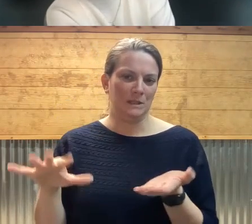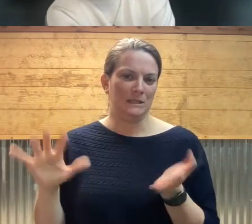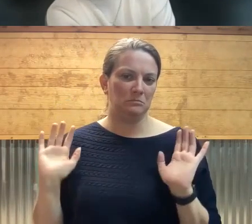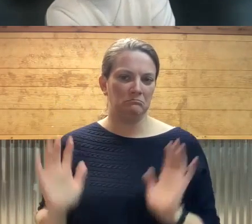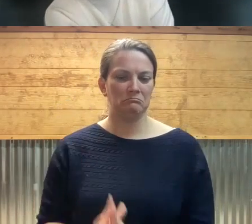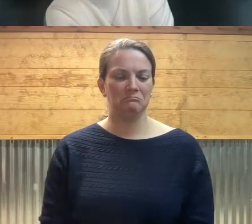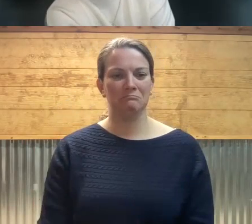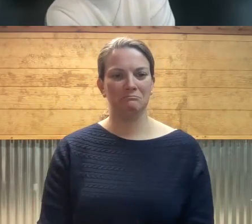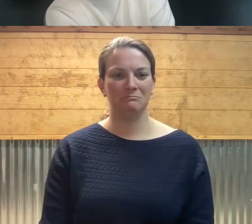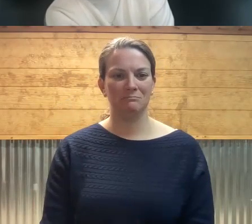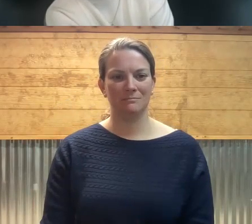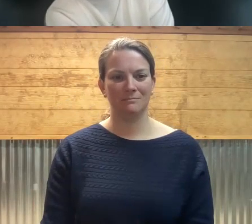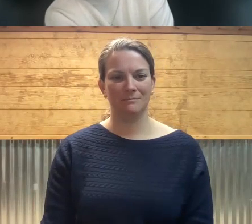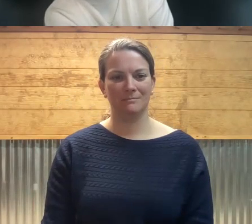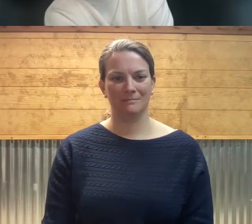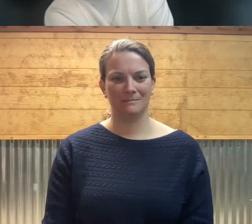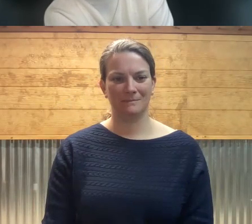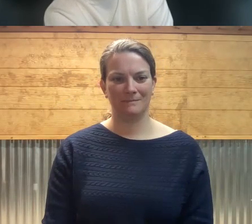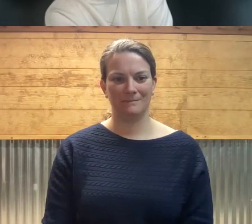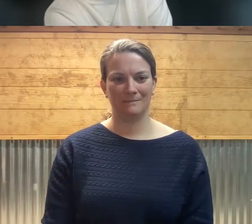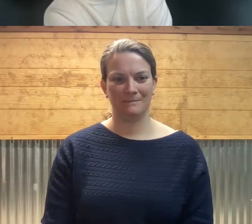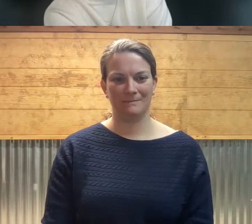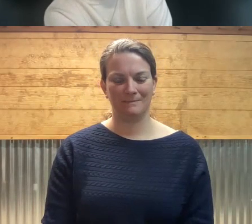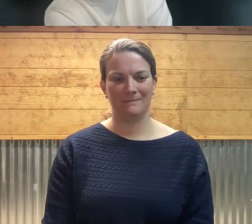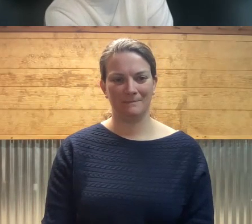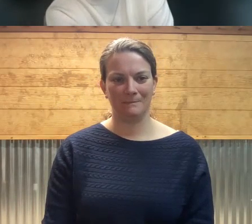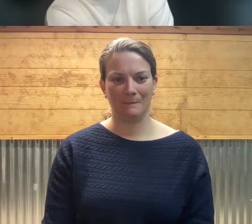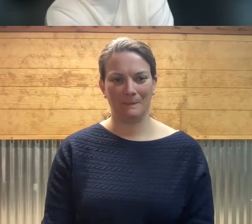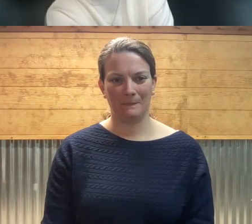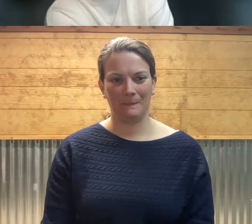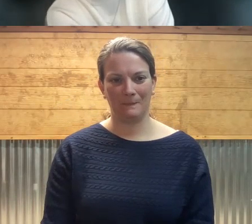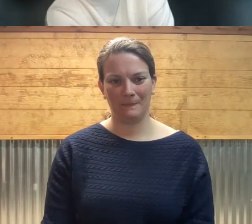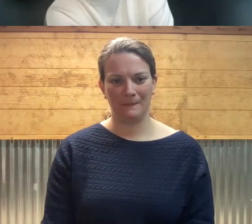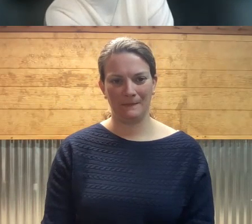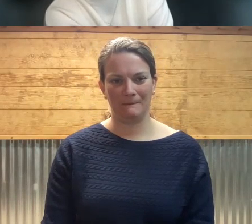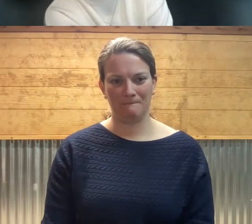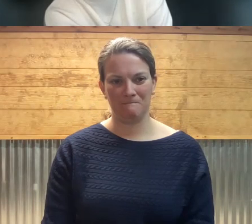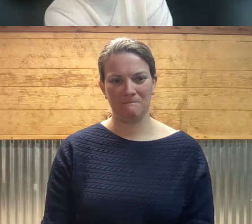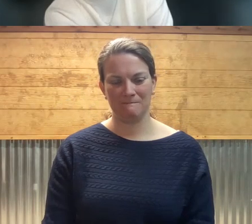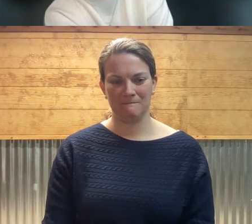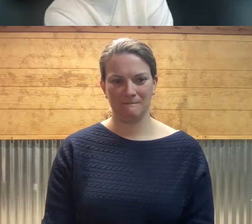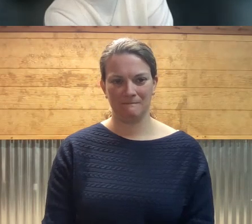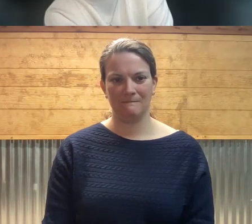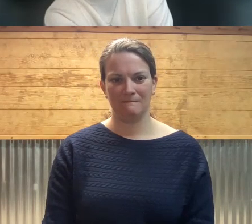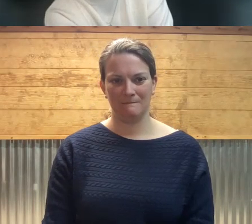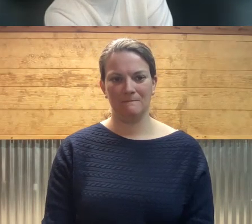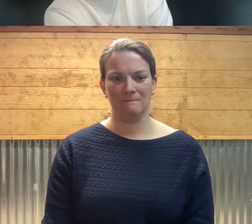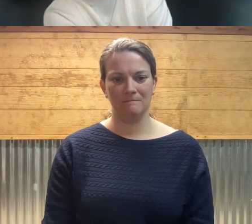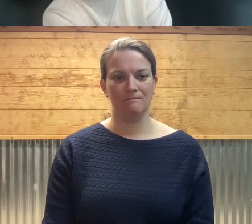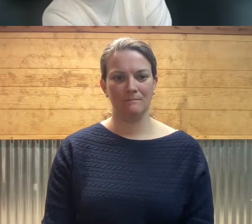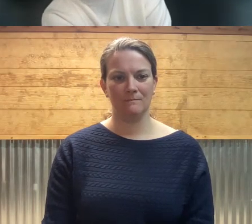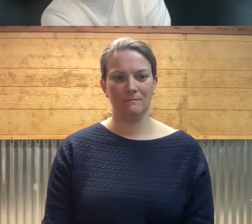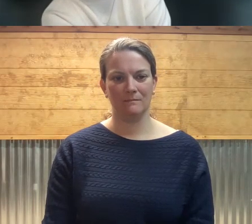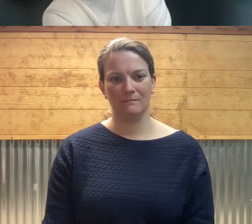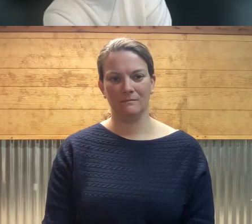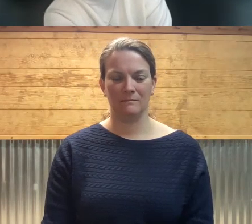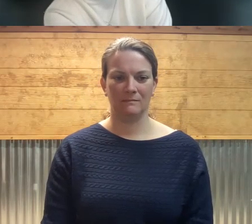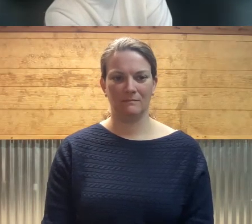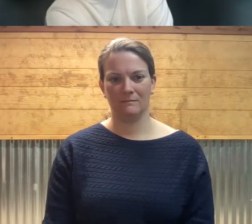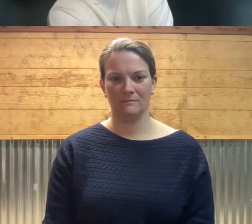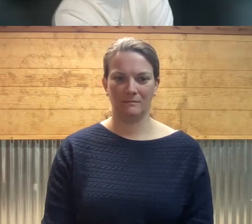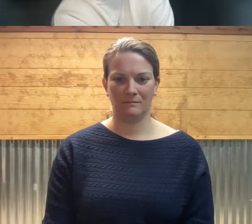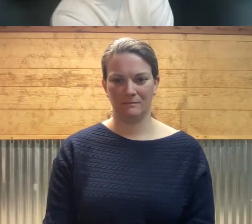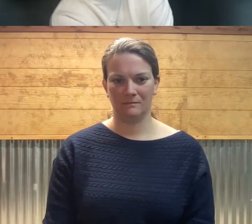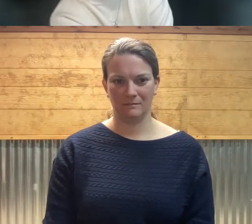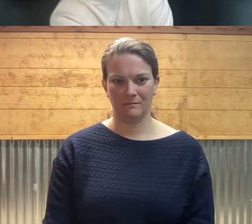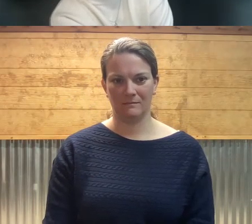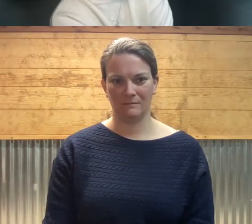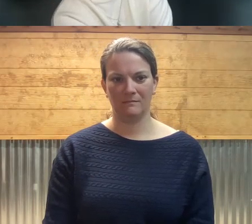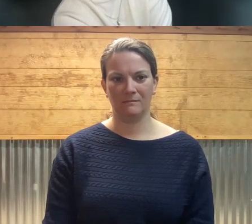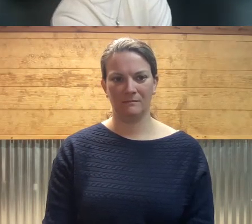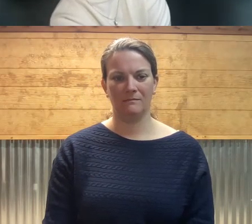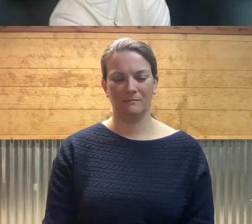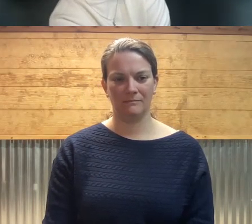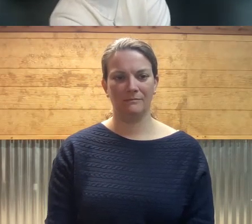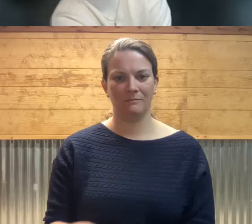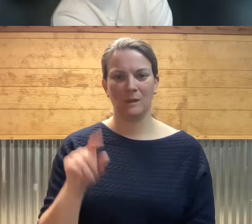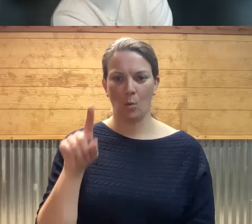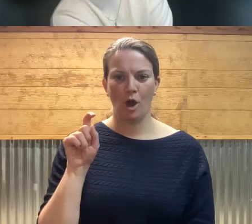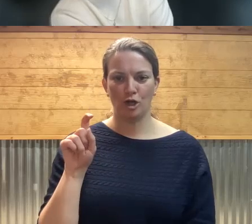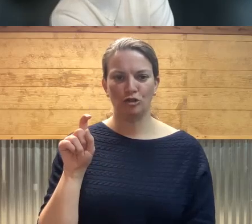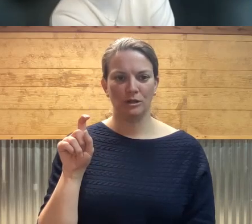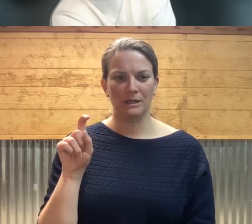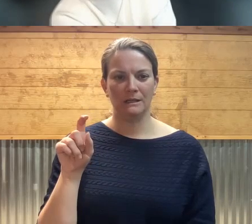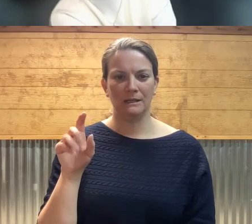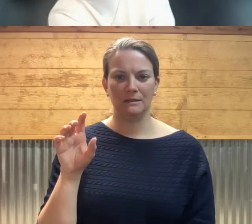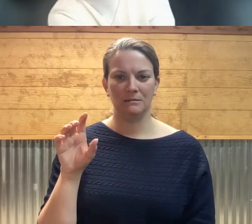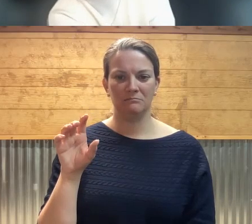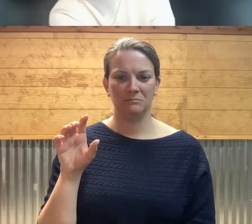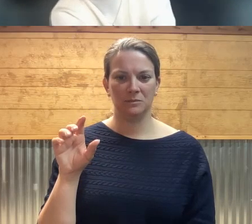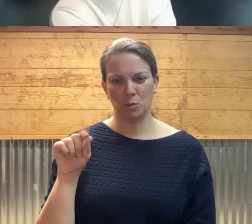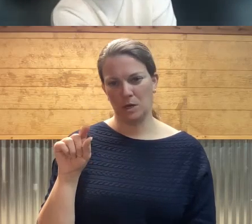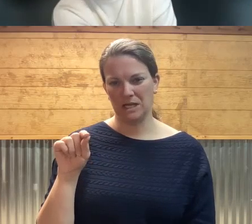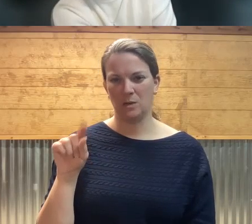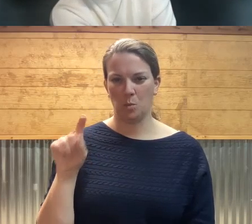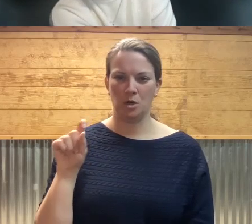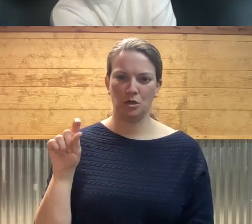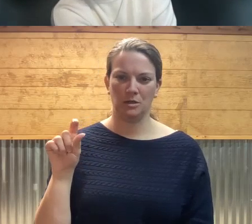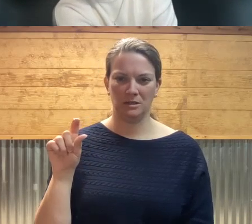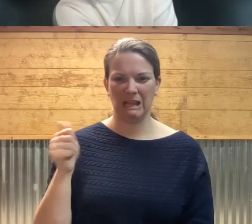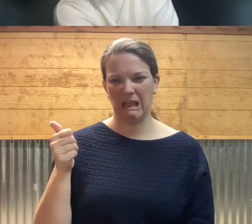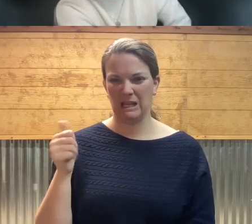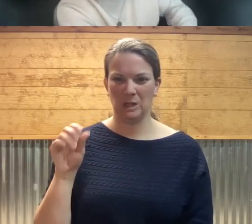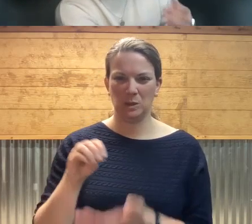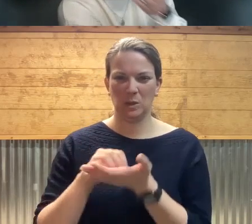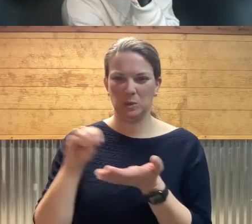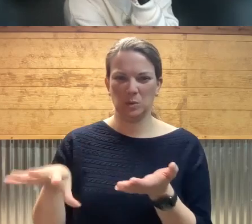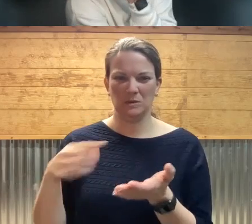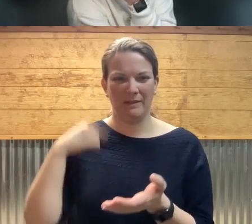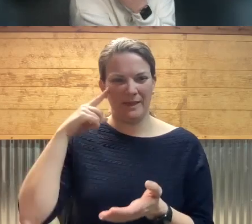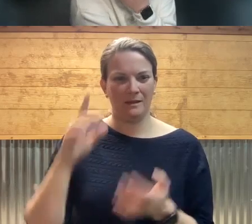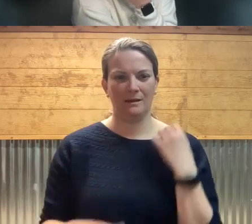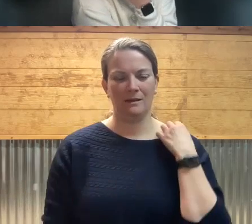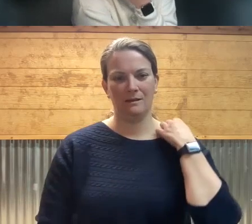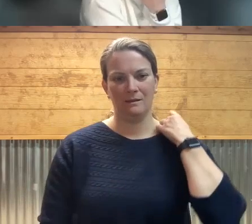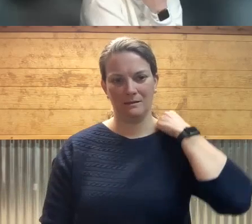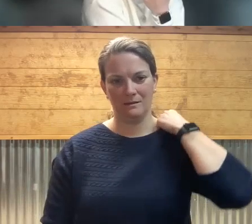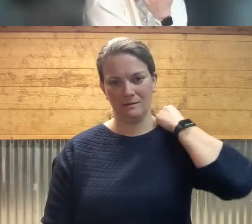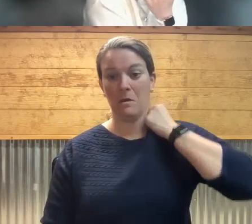National lesson about about 1 101 1010 or students here, but sometimes God, it so it's!